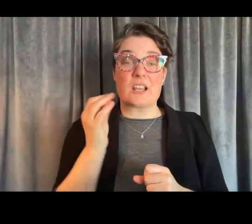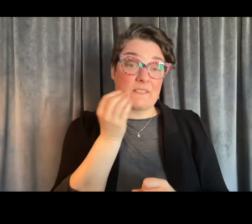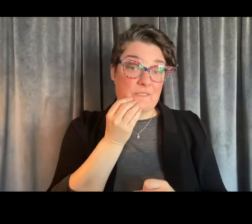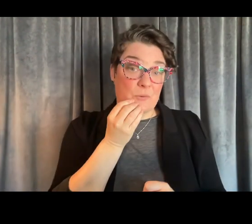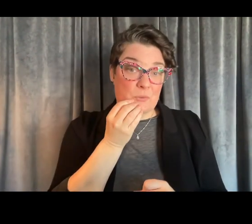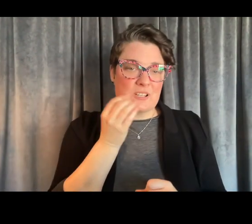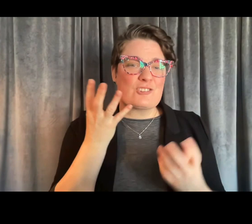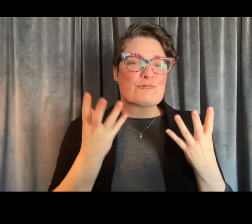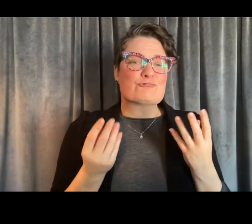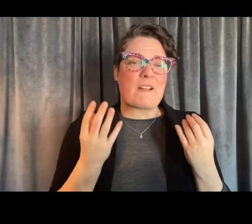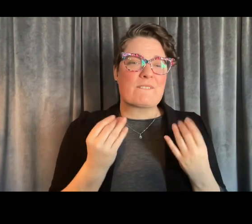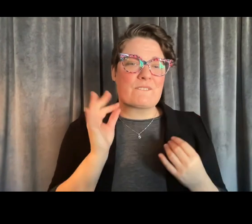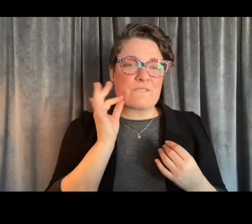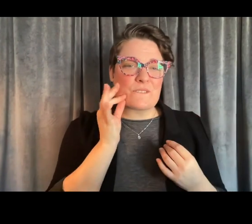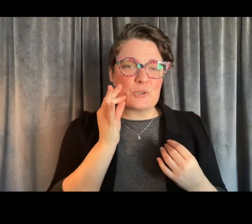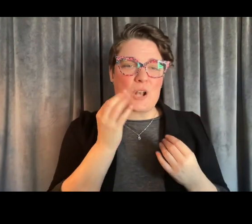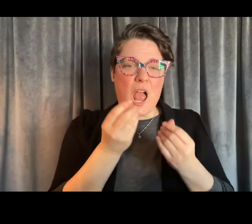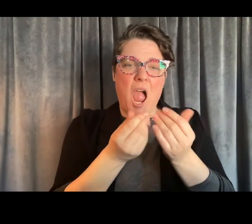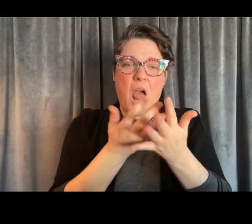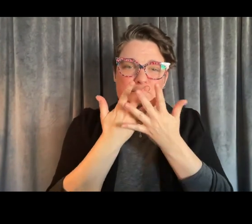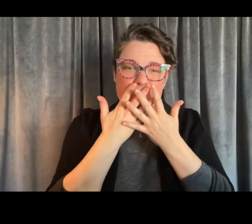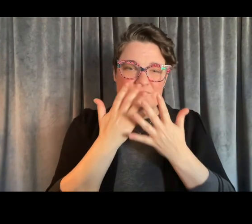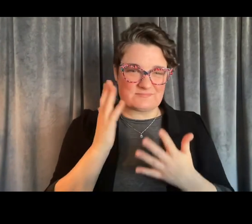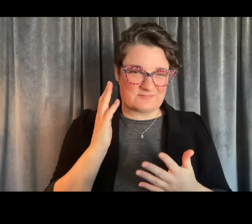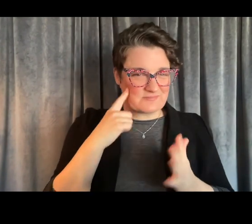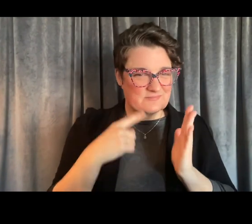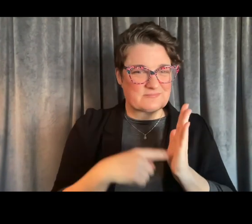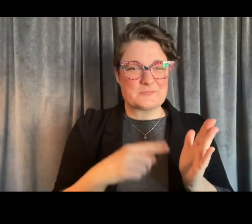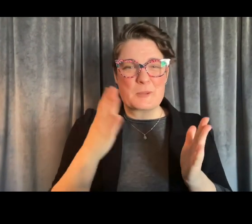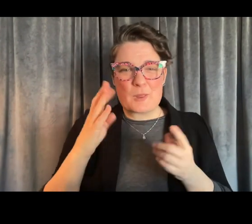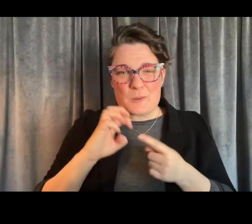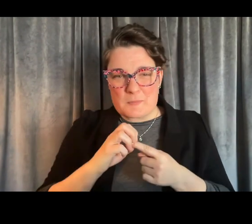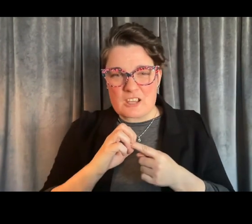fruits that are entirely edible: blueberry, strawberry, raspberry.